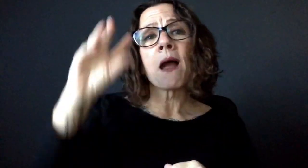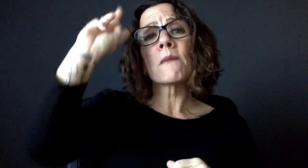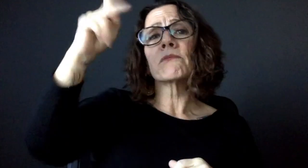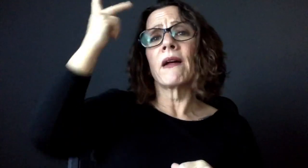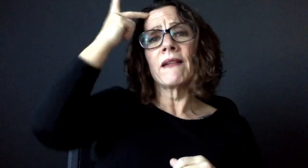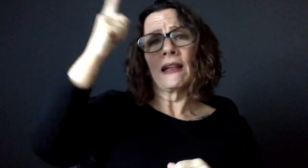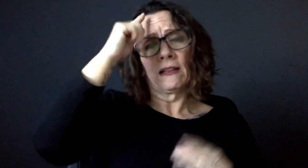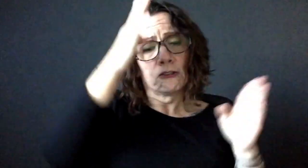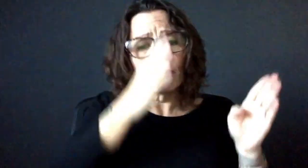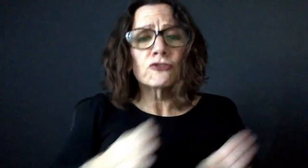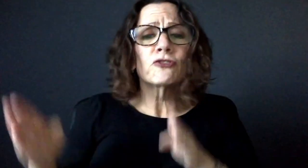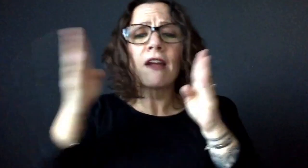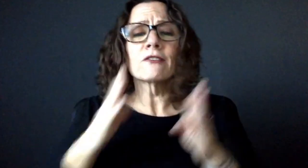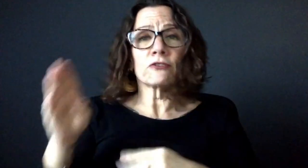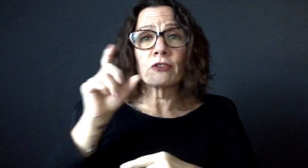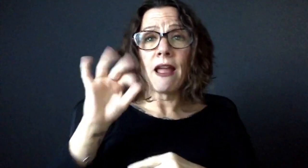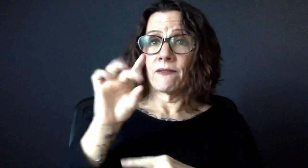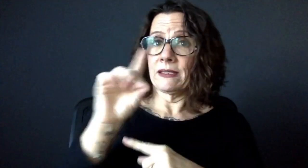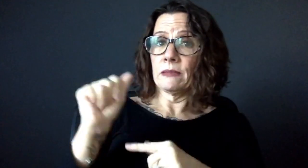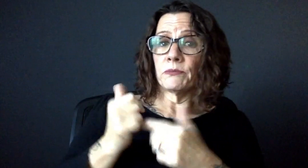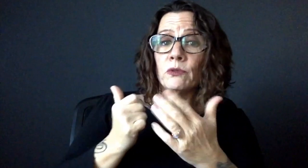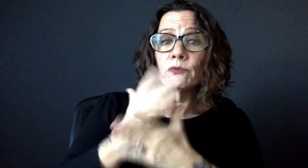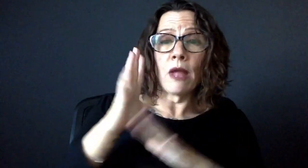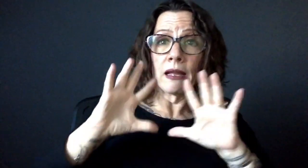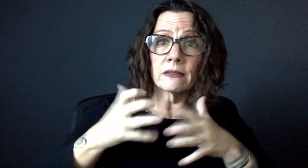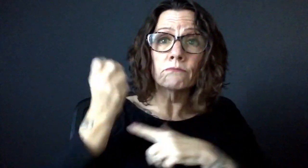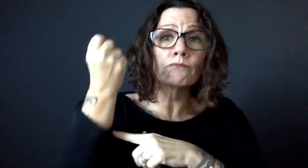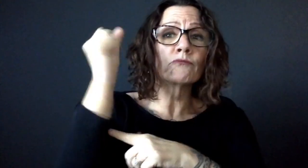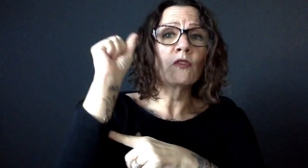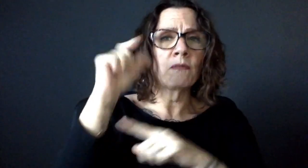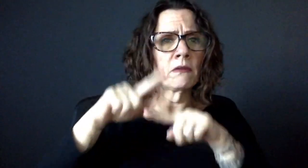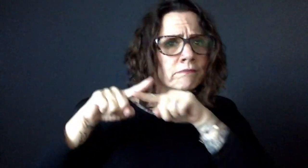The political strategy of the disability rights movement